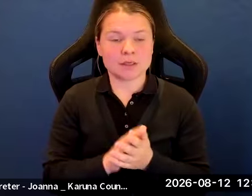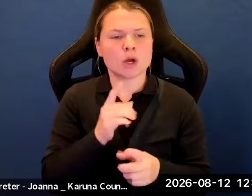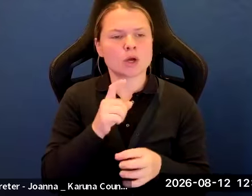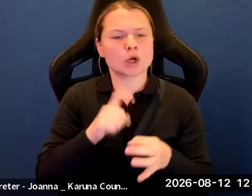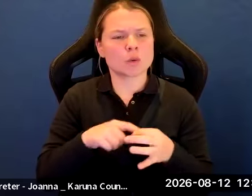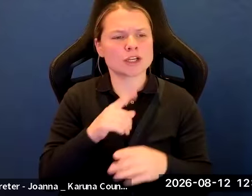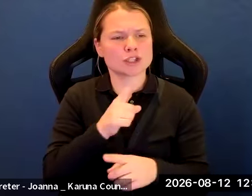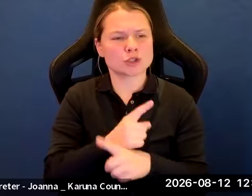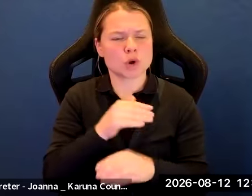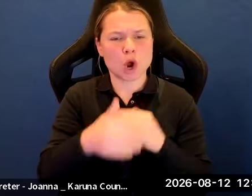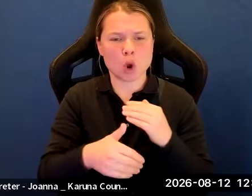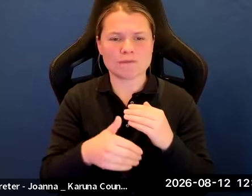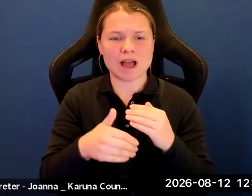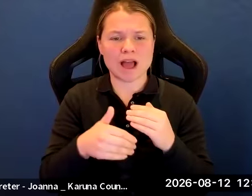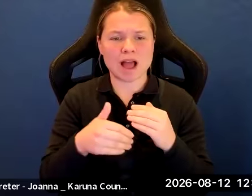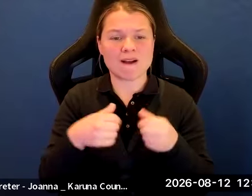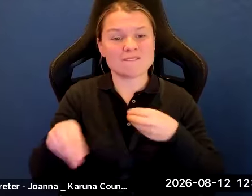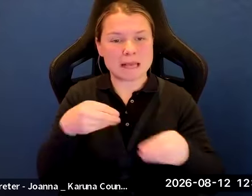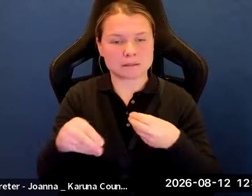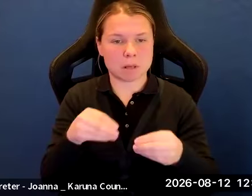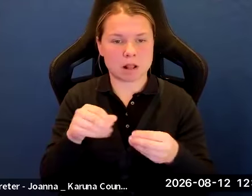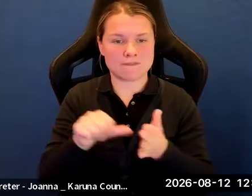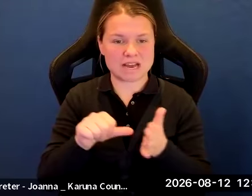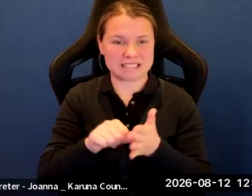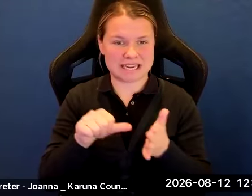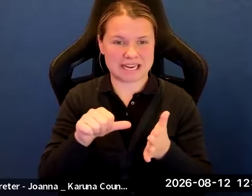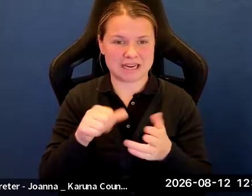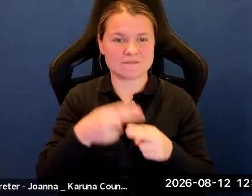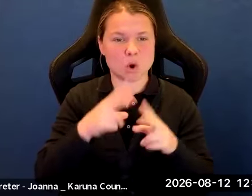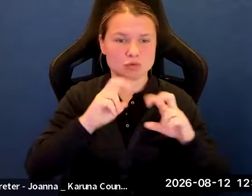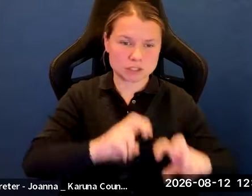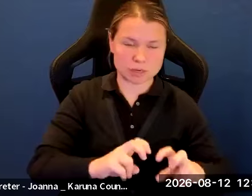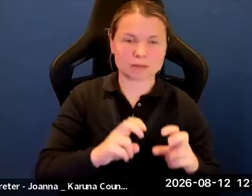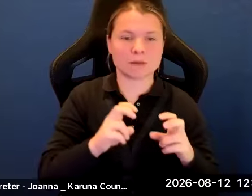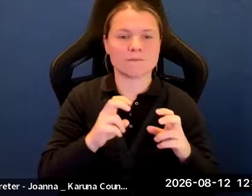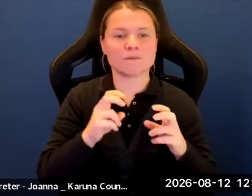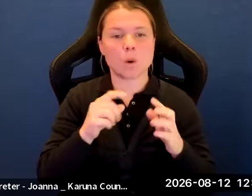questions as well too. So there was the question whether flexible funding for research